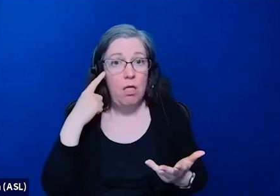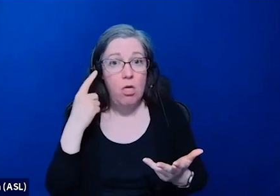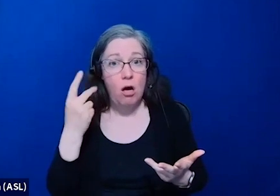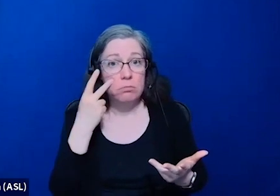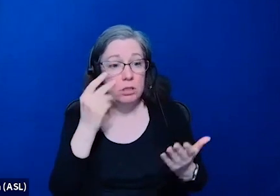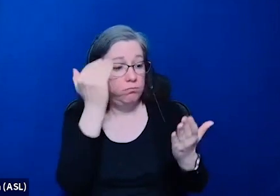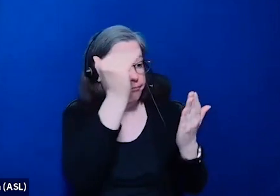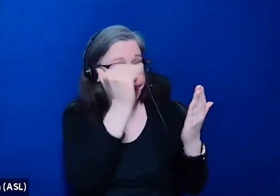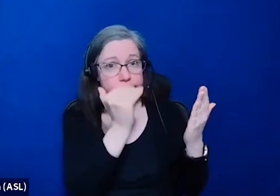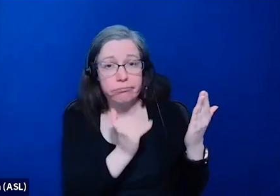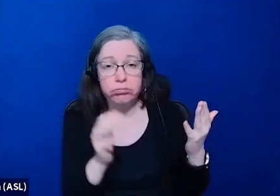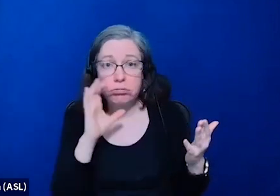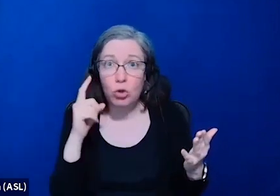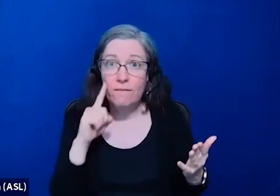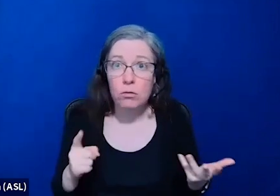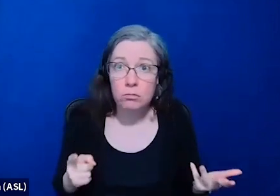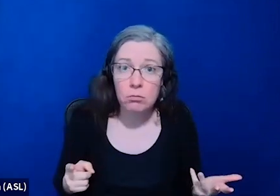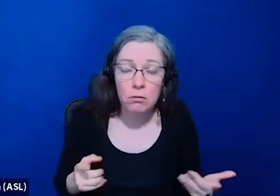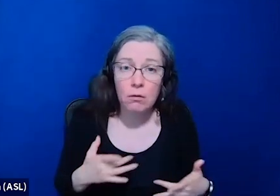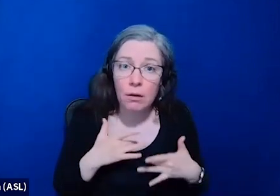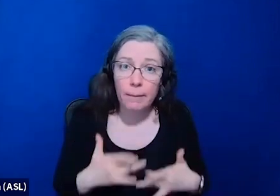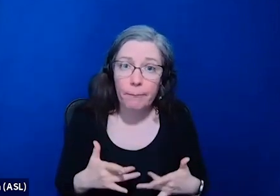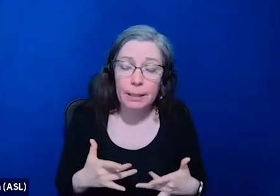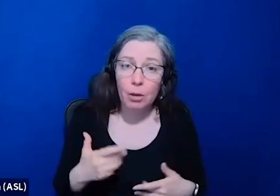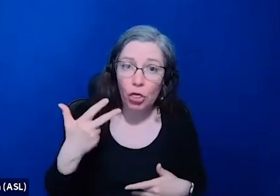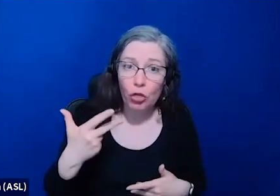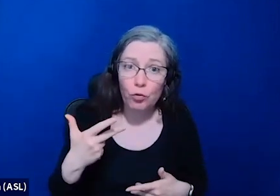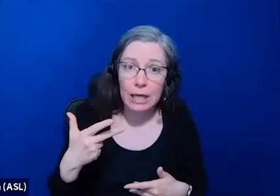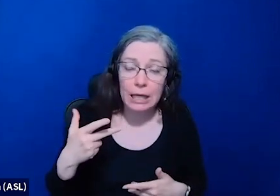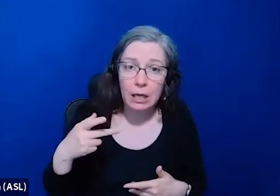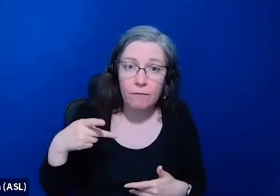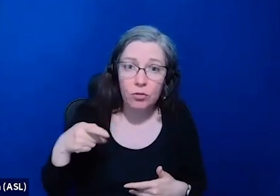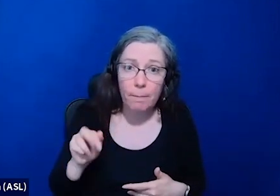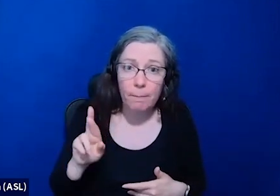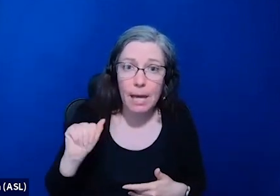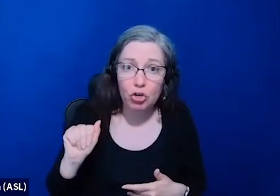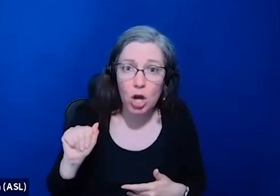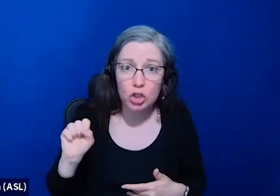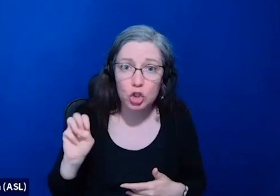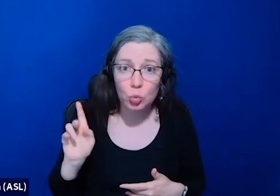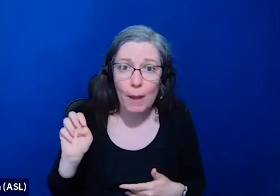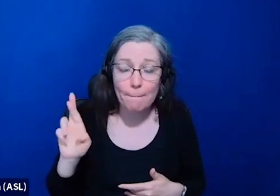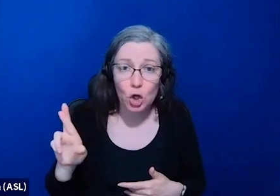it's basically three of the paraswimming categories, S5 through S7. It's most of those categories.